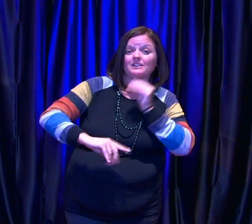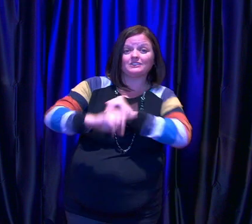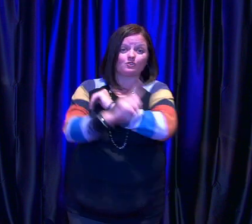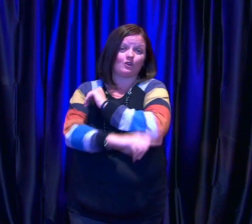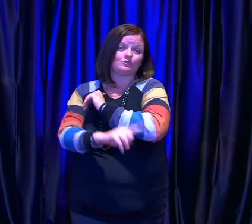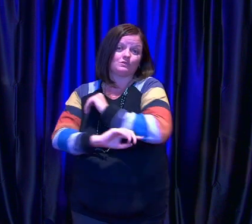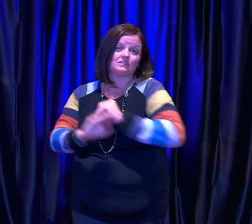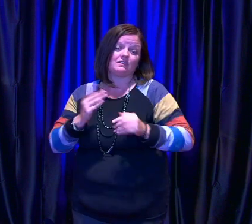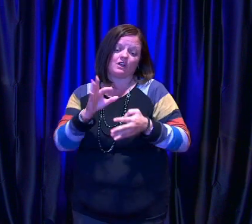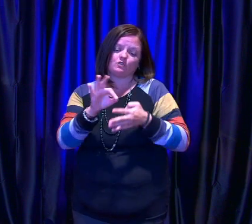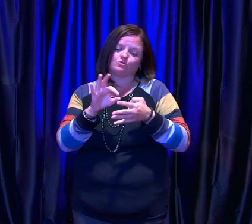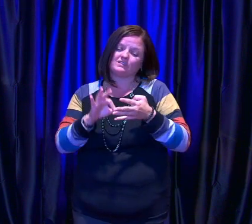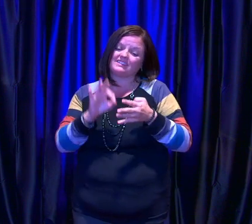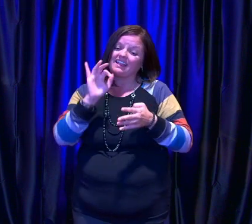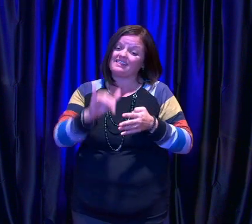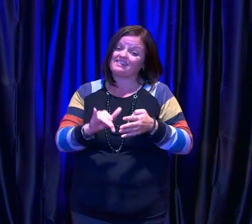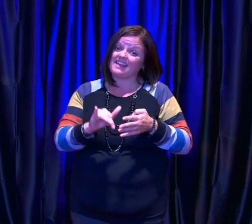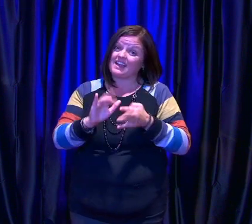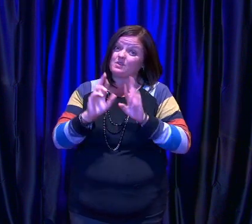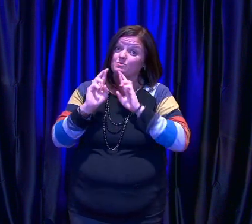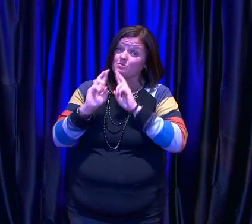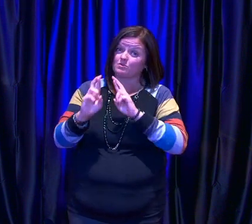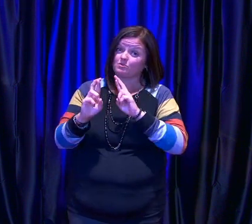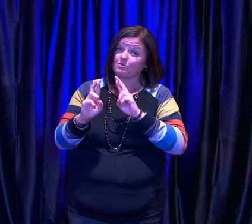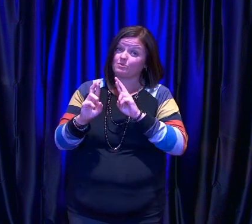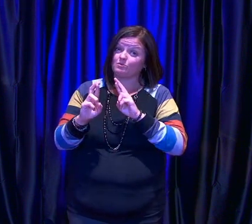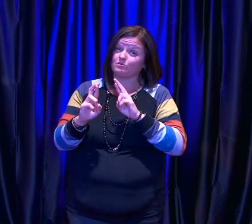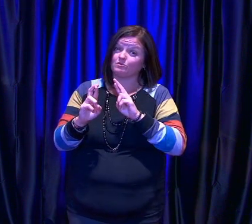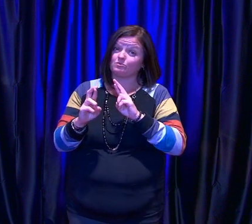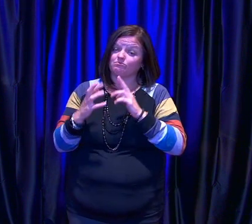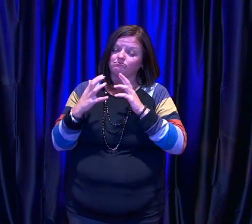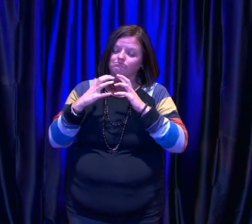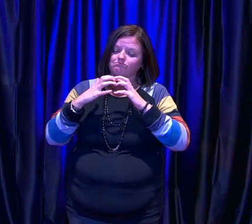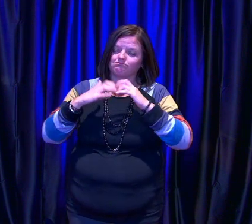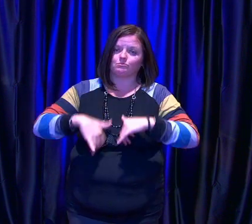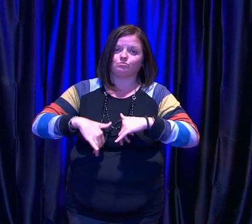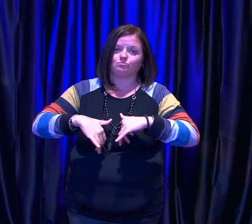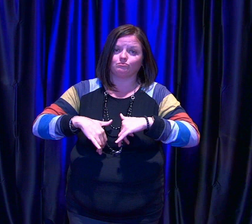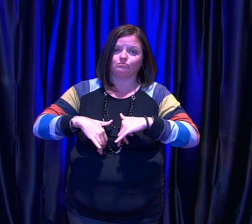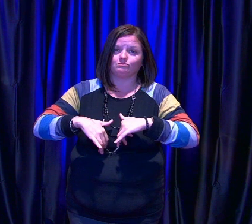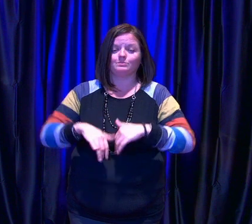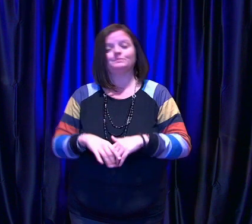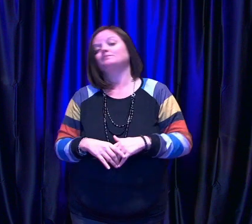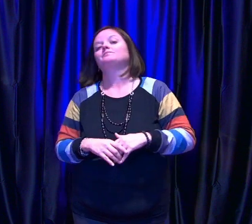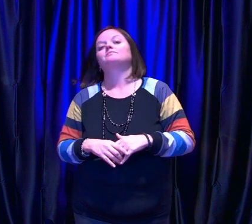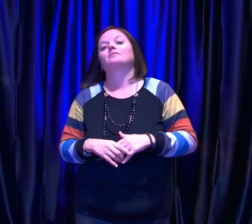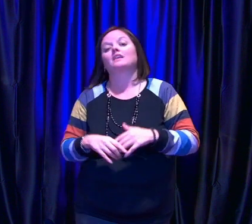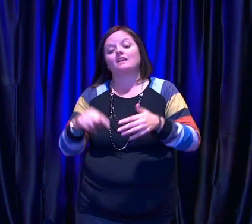and that always results in brokenness these commandments and all of